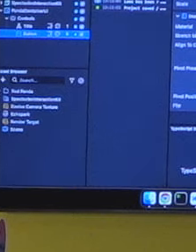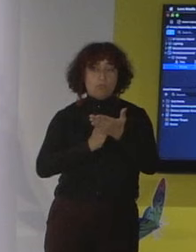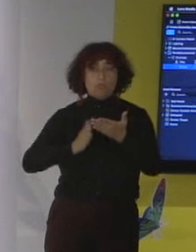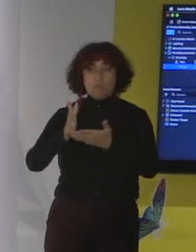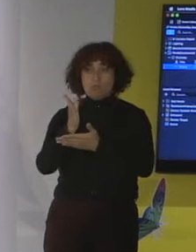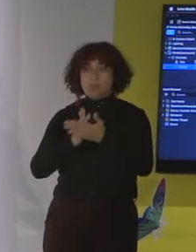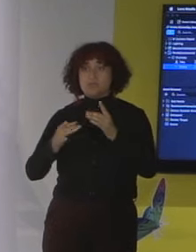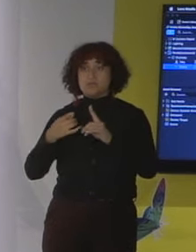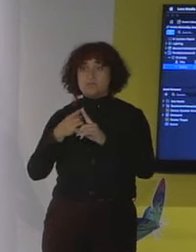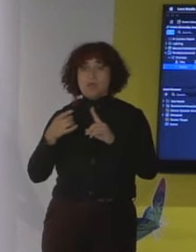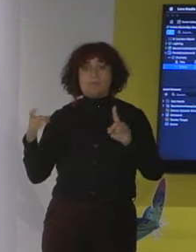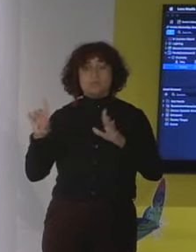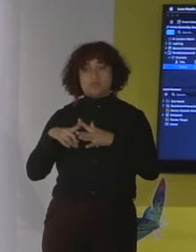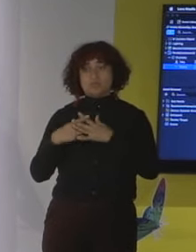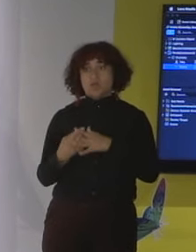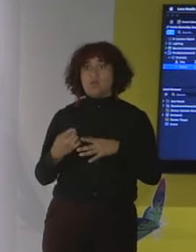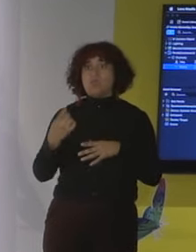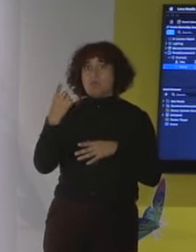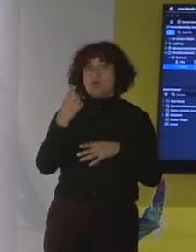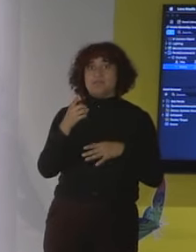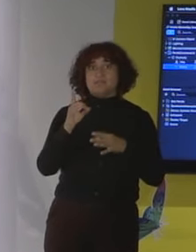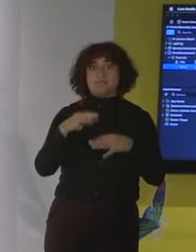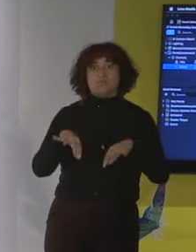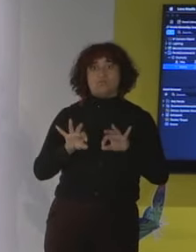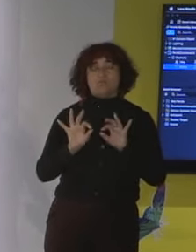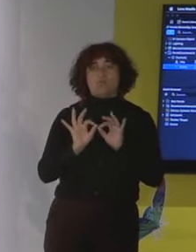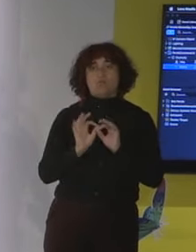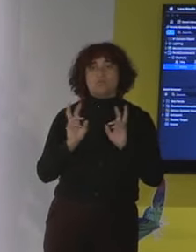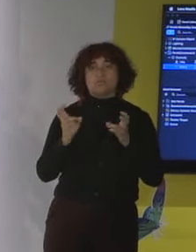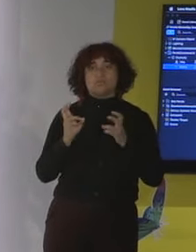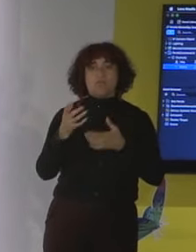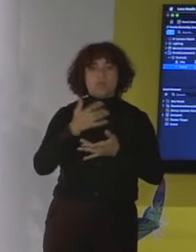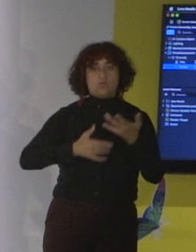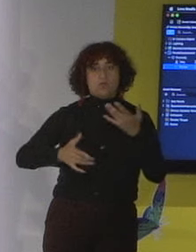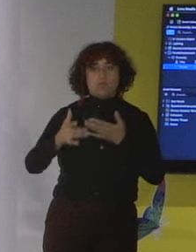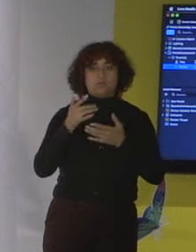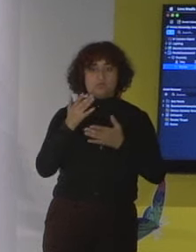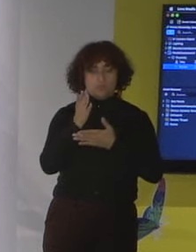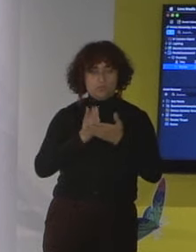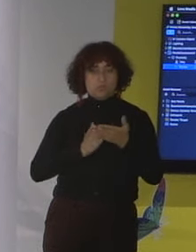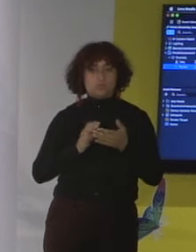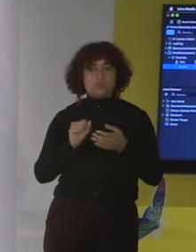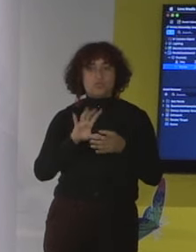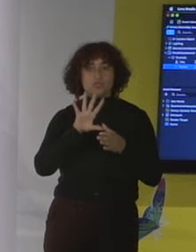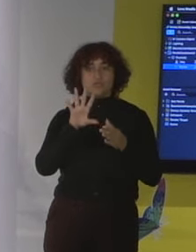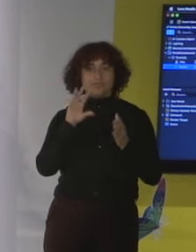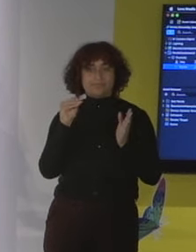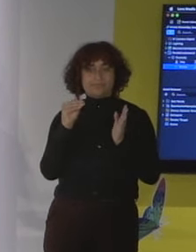And one of them, which is very fundamental, is called the interactable component. So, you just add the interactable component